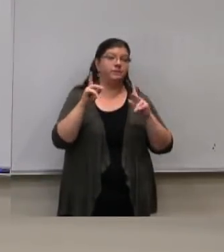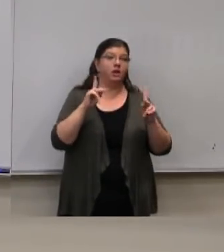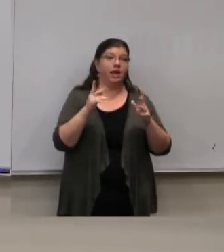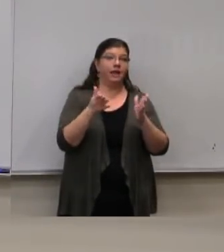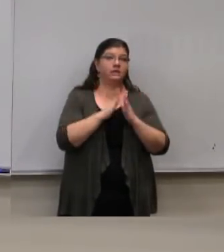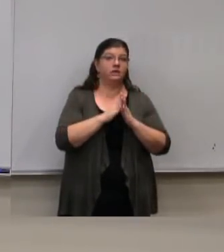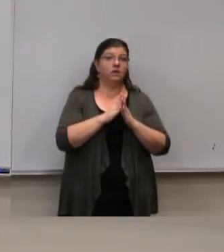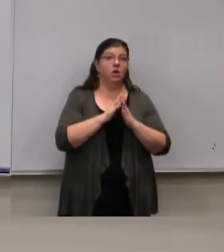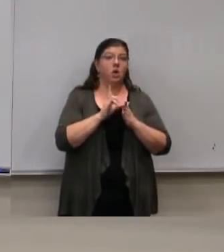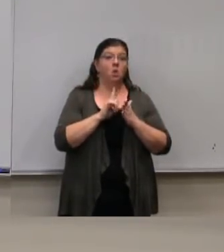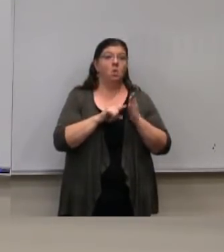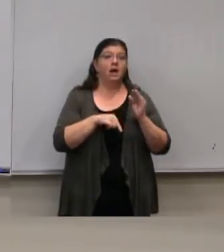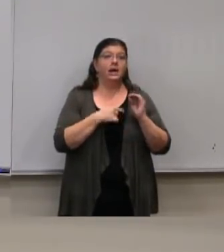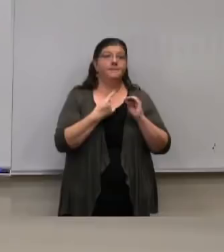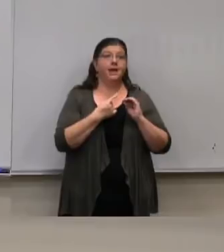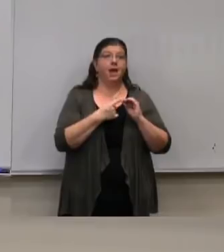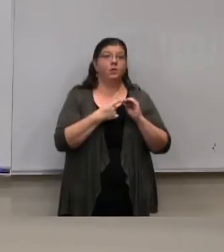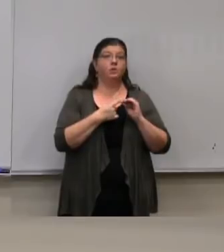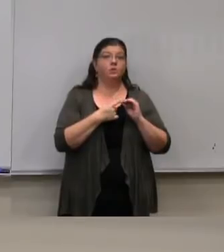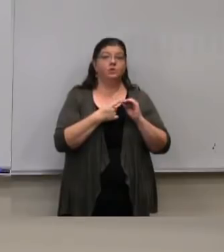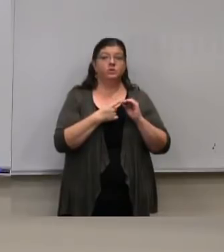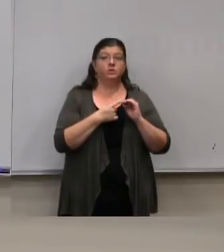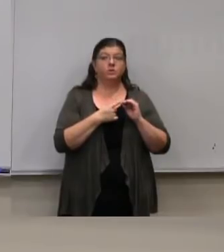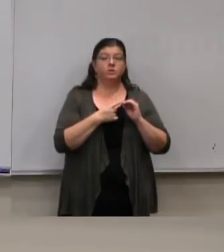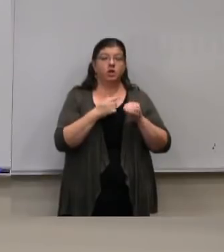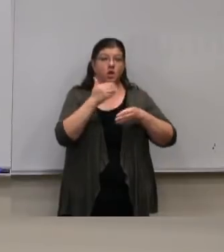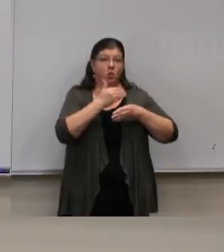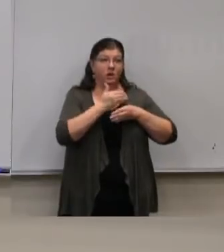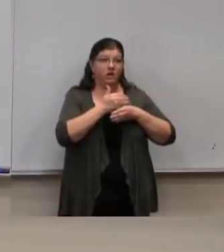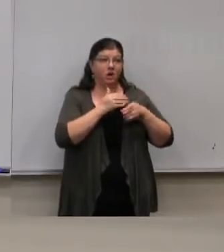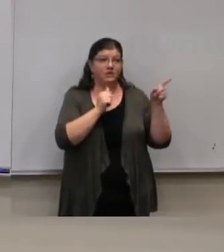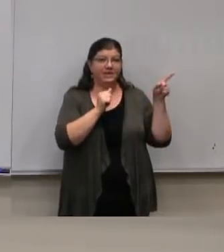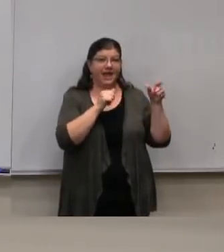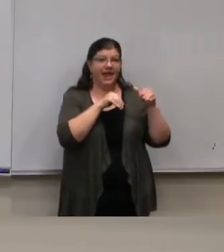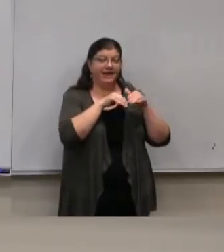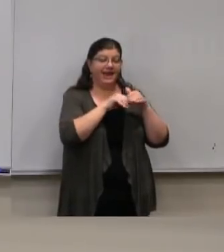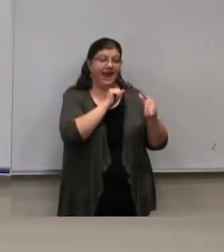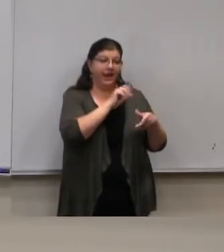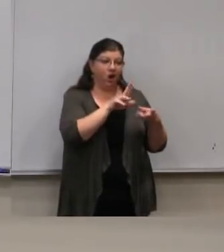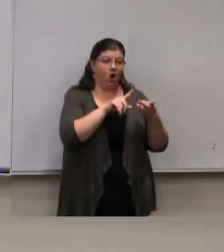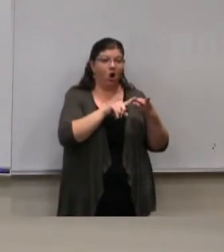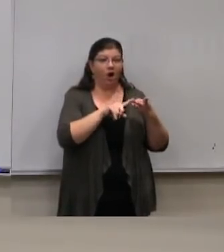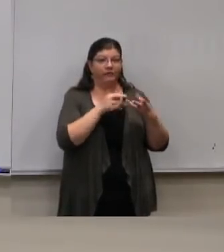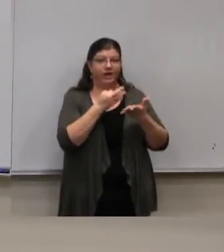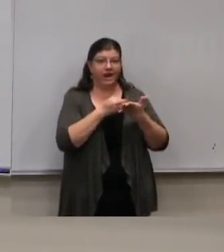what about the windows like in A&R? What about the windows at financial aid? What about the desk?